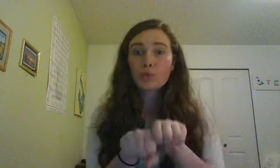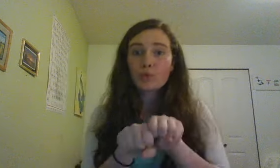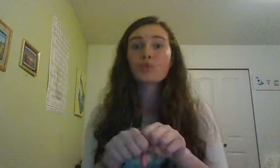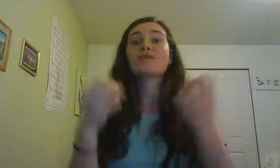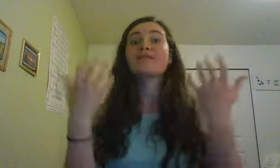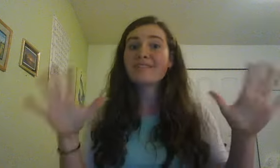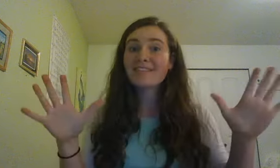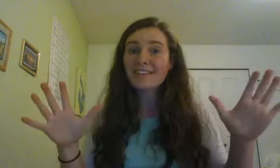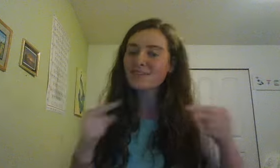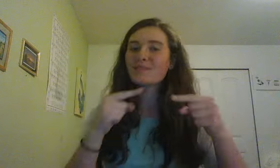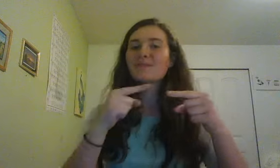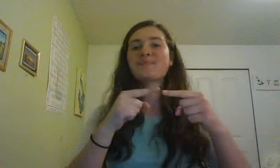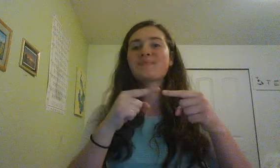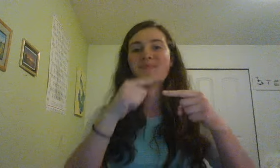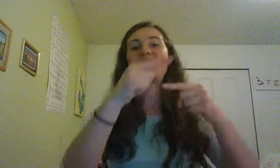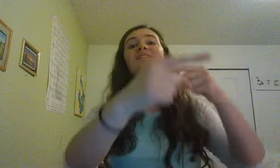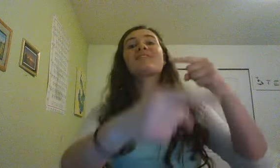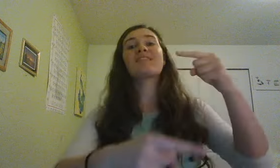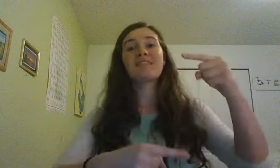In the morning, the shoes were finished.